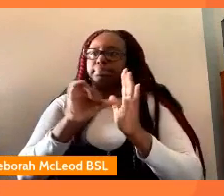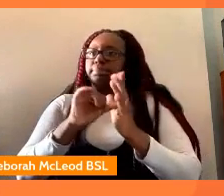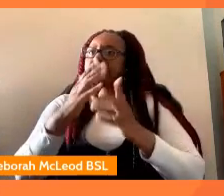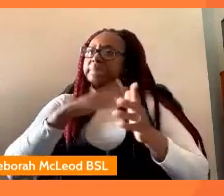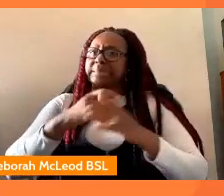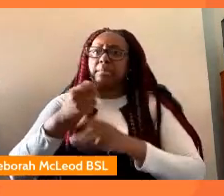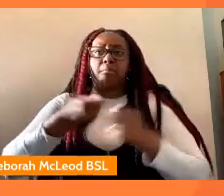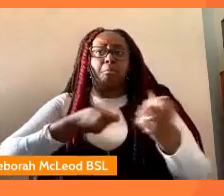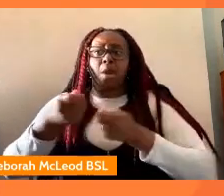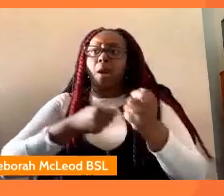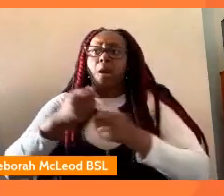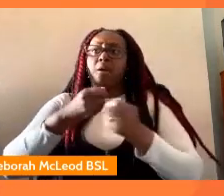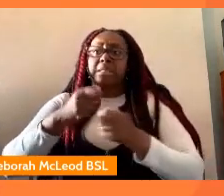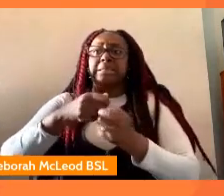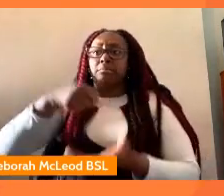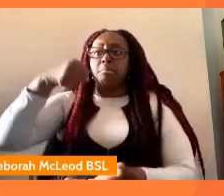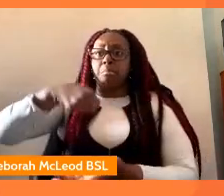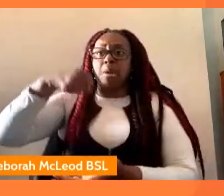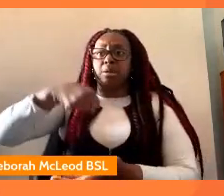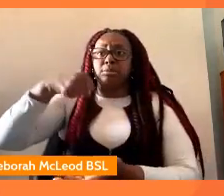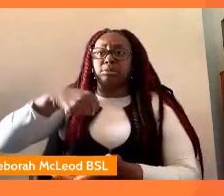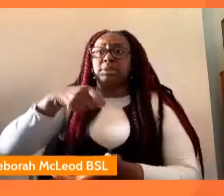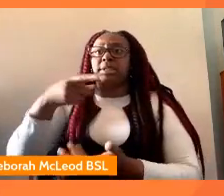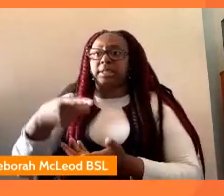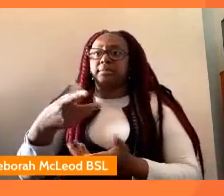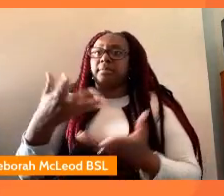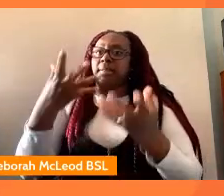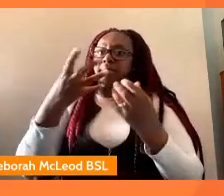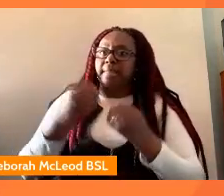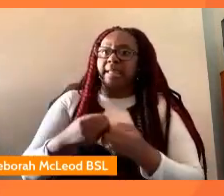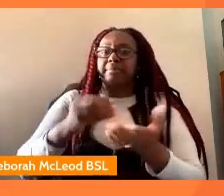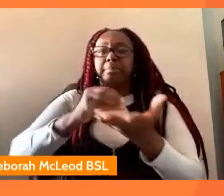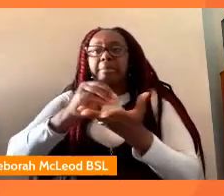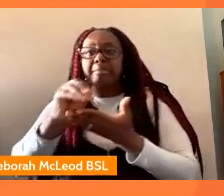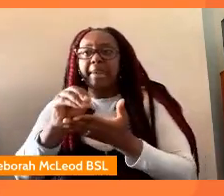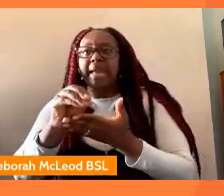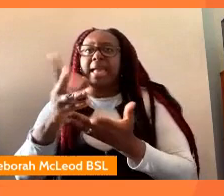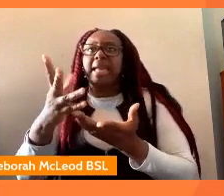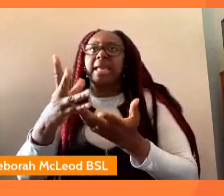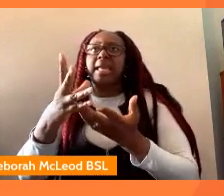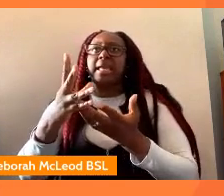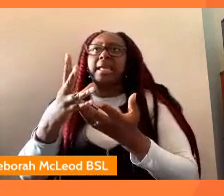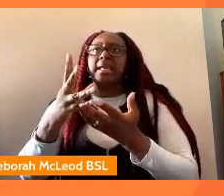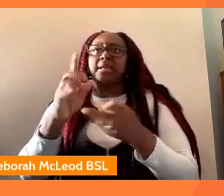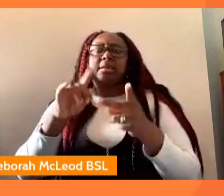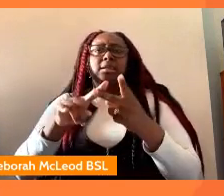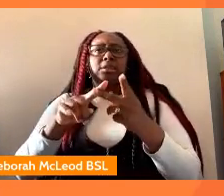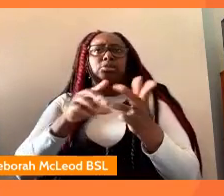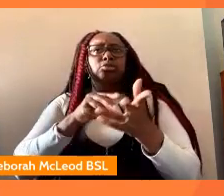It's one of the things I was touching upon about having to pay to reach audiences to get your word out there-